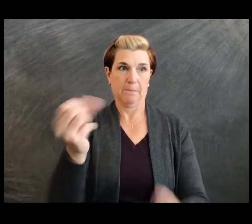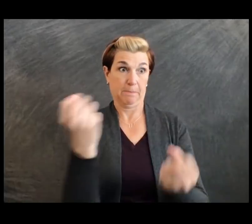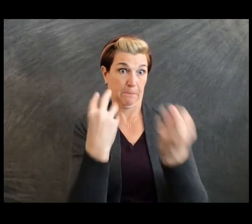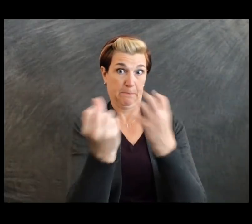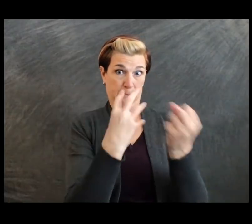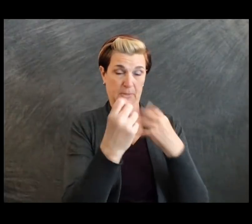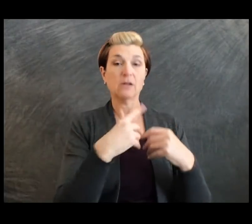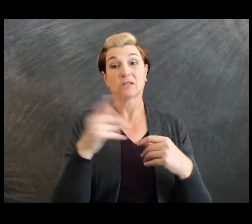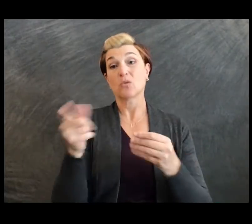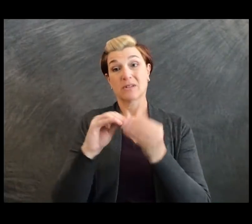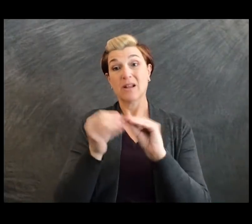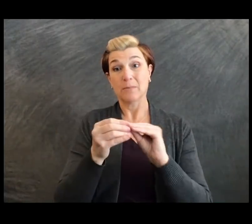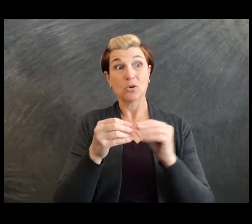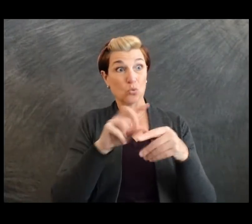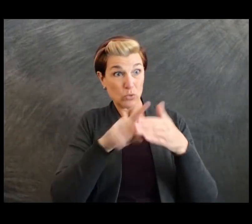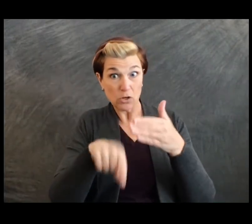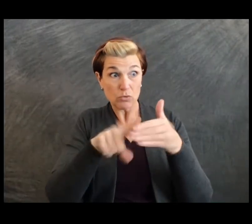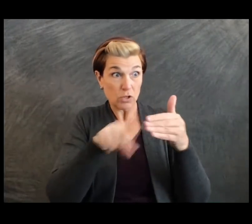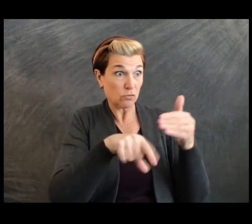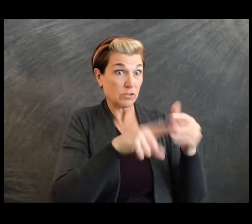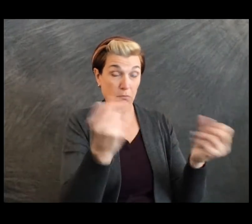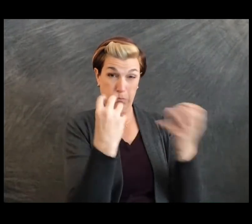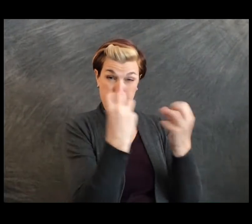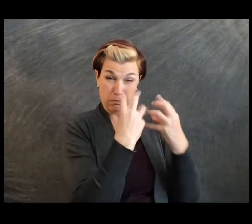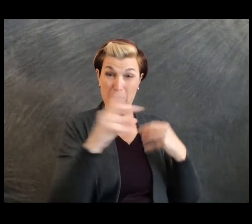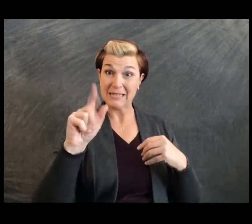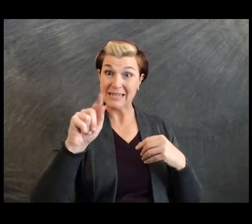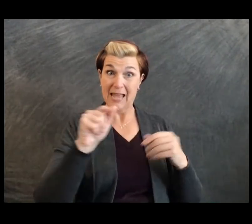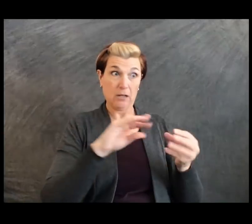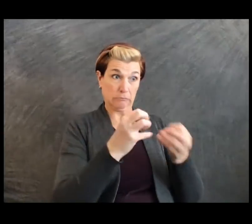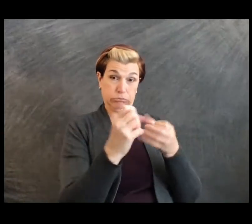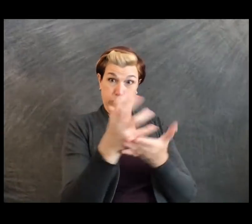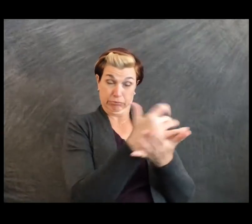testing is becoming more available and dr. foutch II will